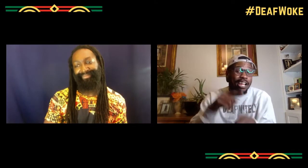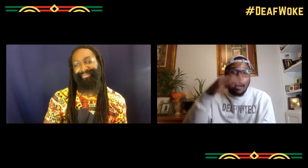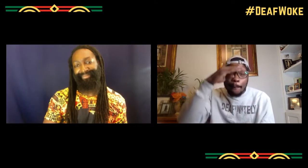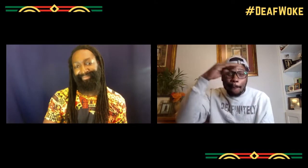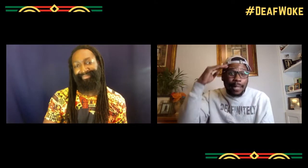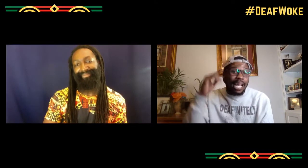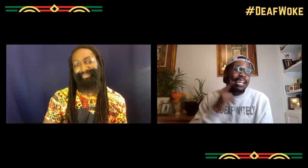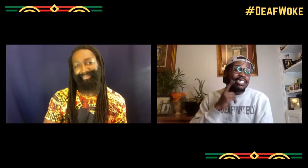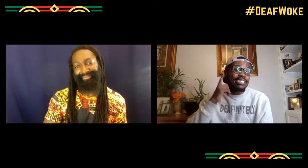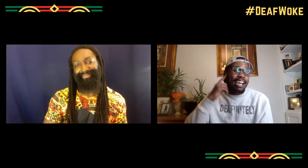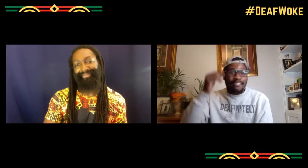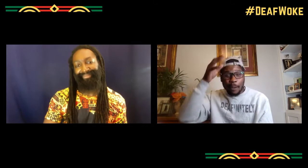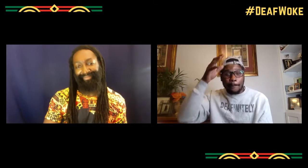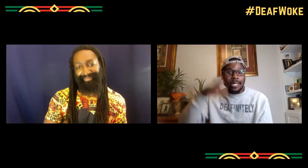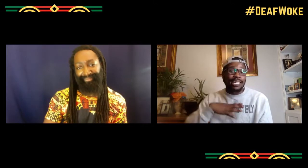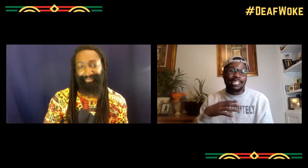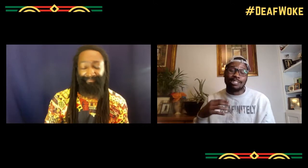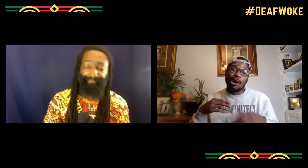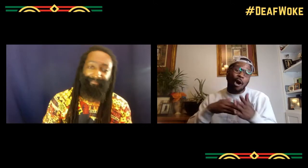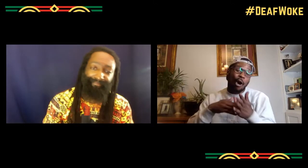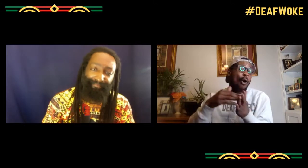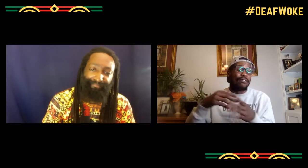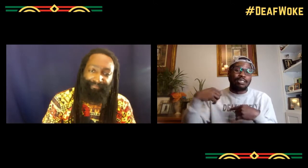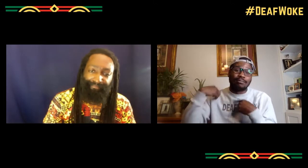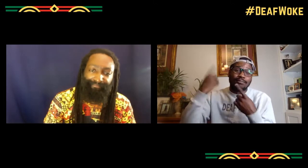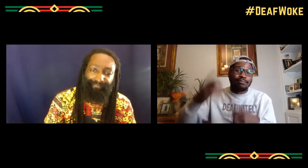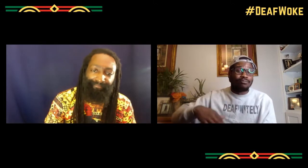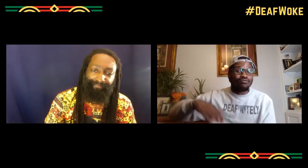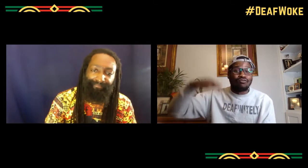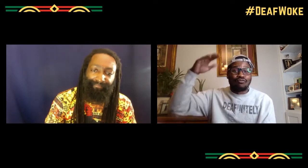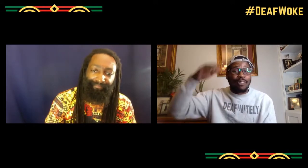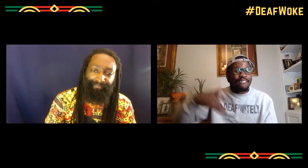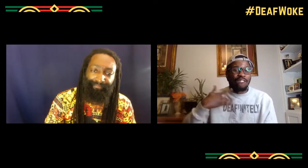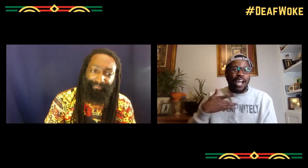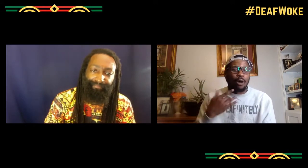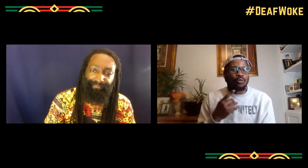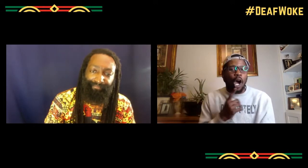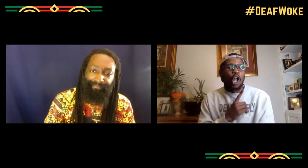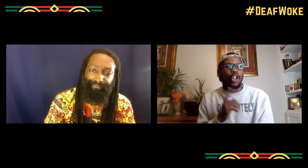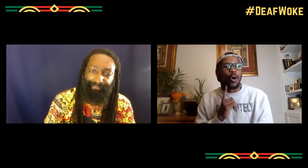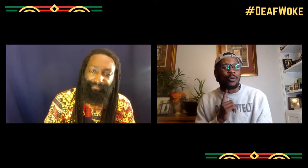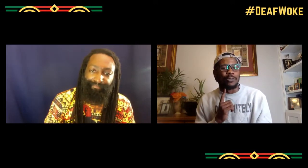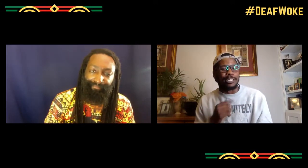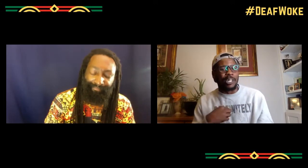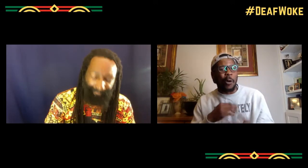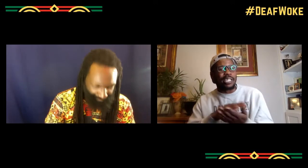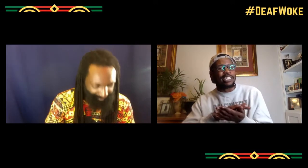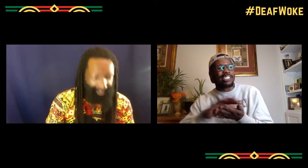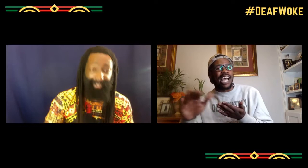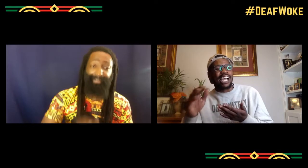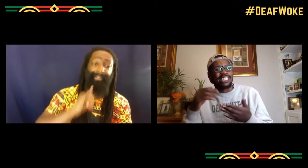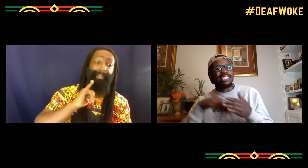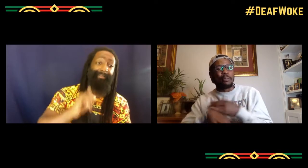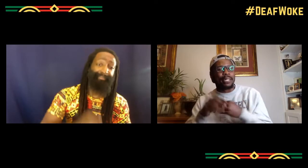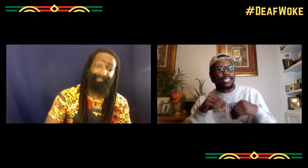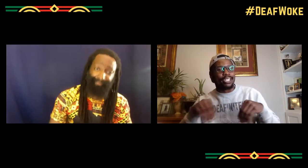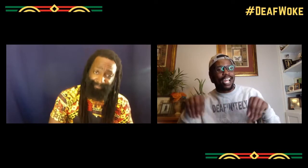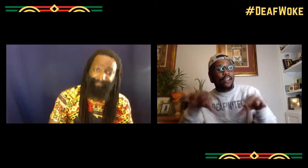And then, you know, you help people not feel alone. You know, being, deaf, black man, isn't easy you know. I felt alone growing up.